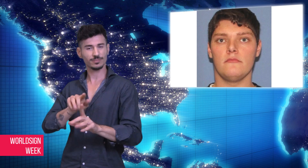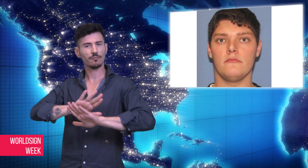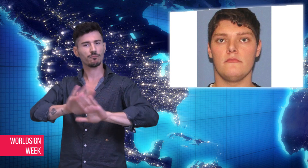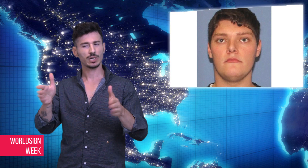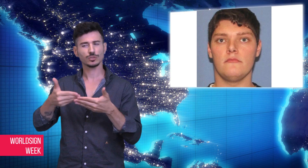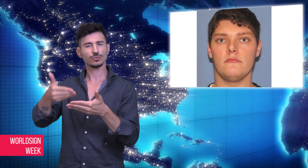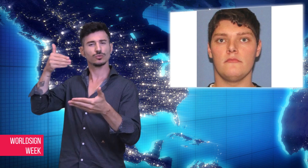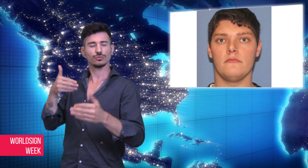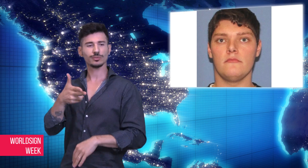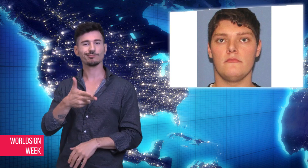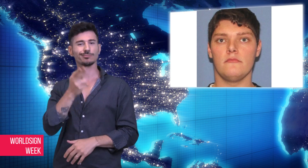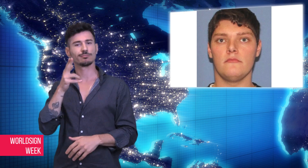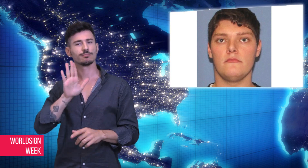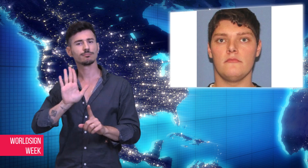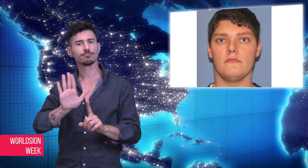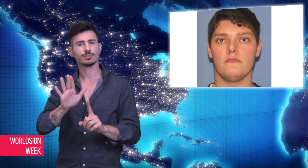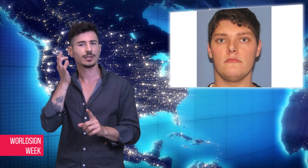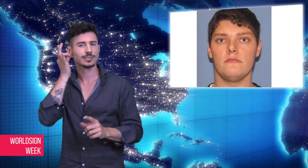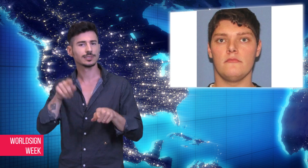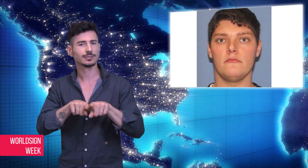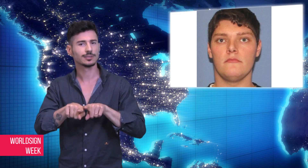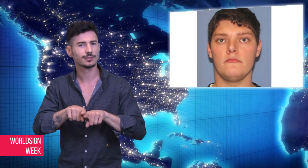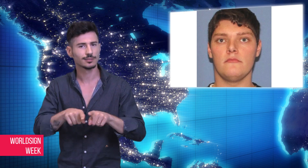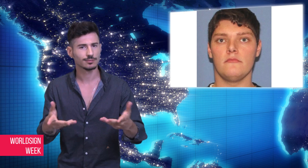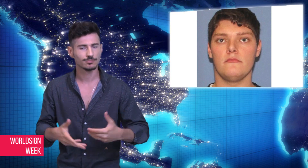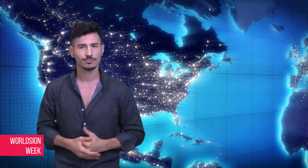This shooter also killed his sister.